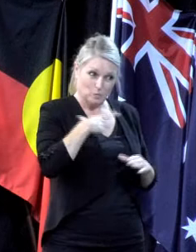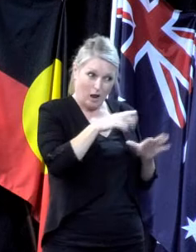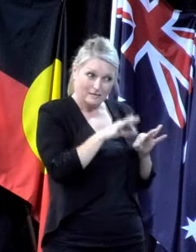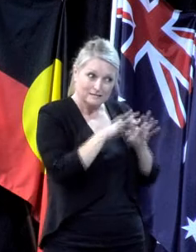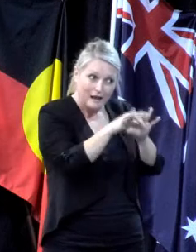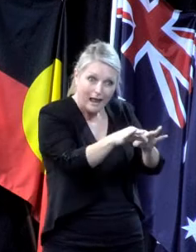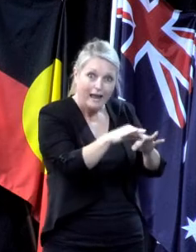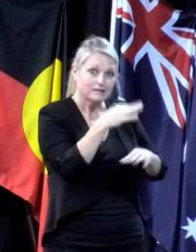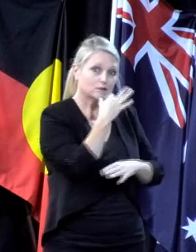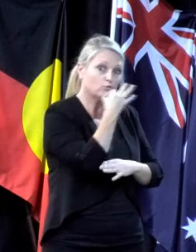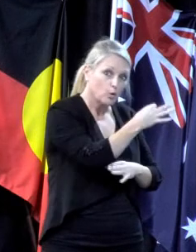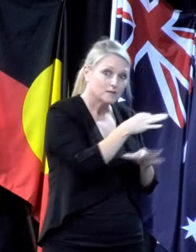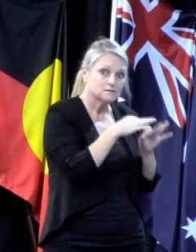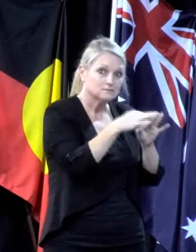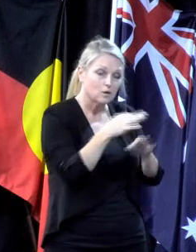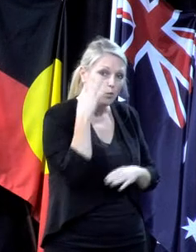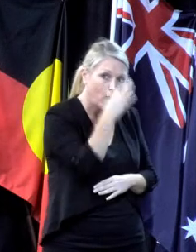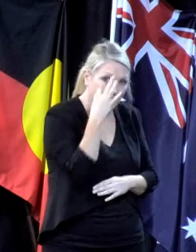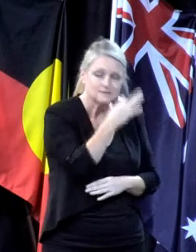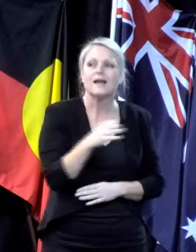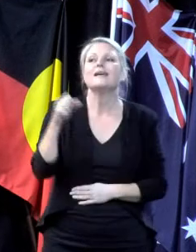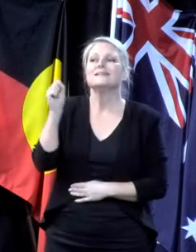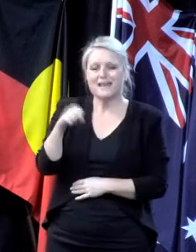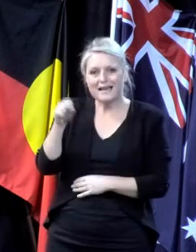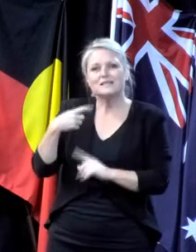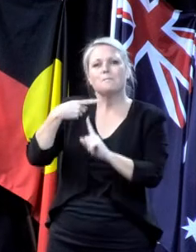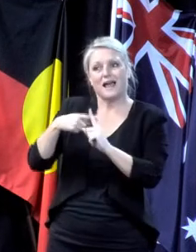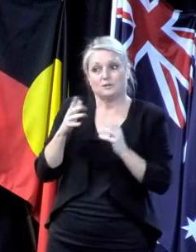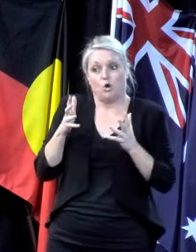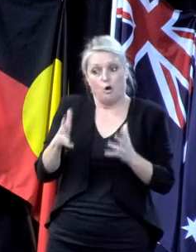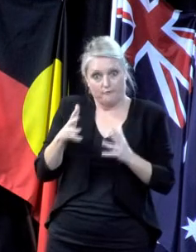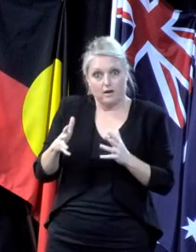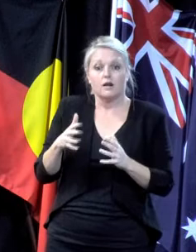And a reduced amount of what they probably would have got if they were counted in the November take of the data.